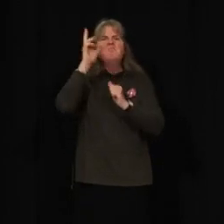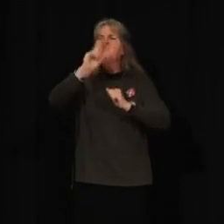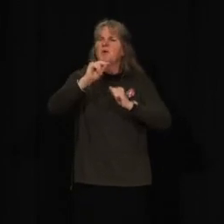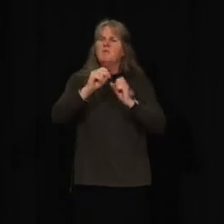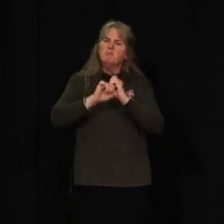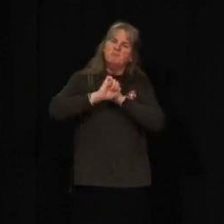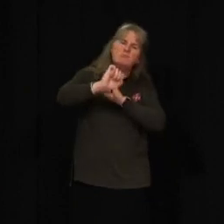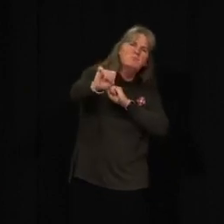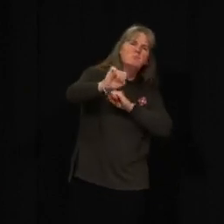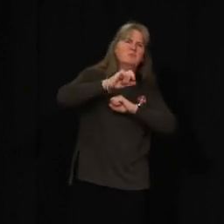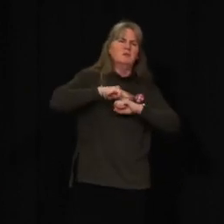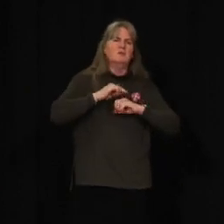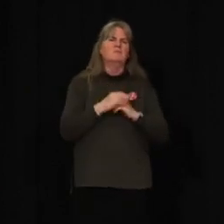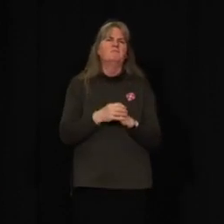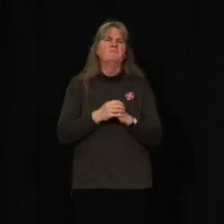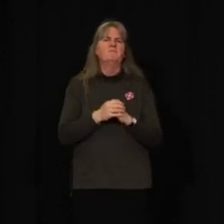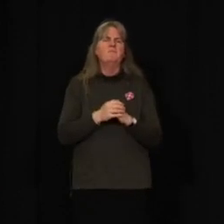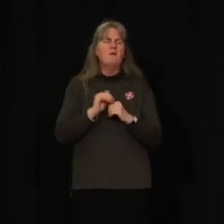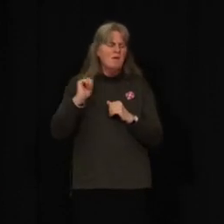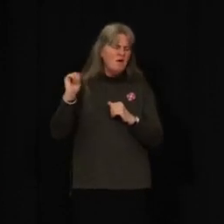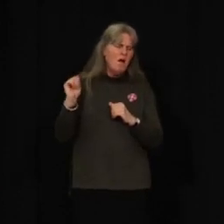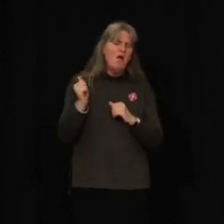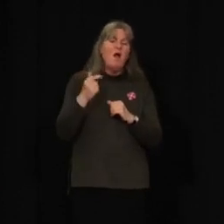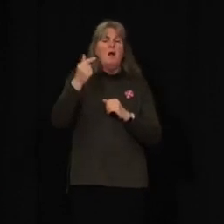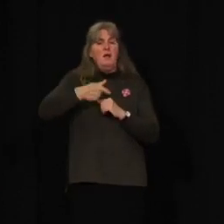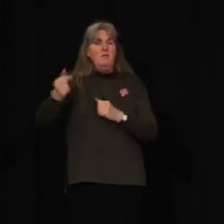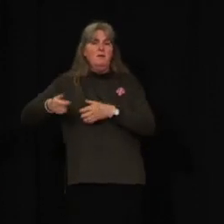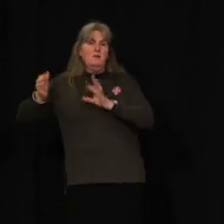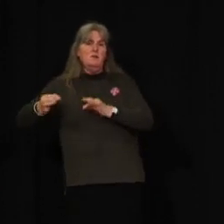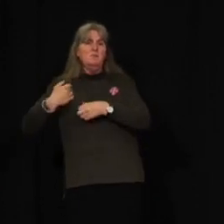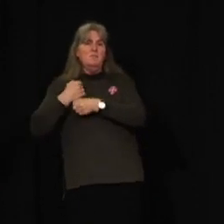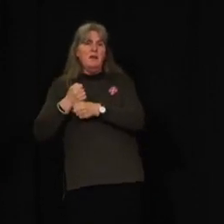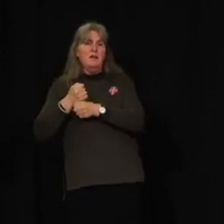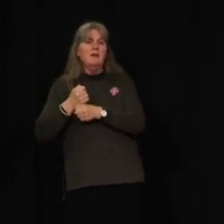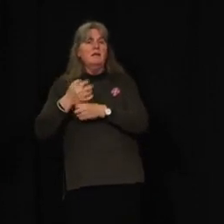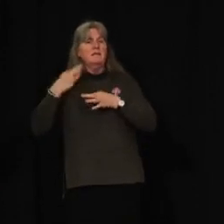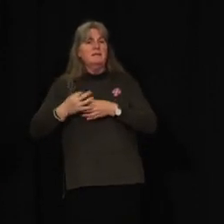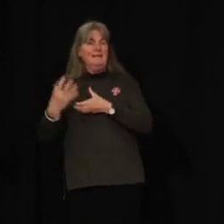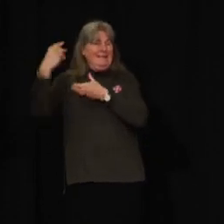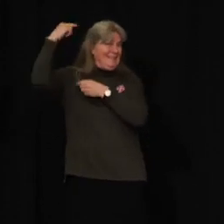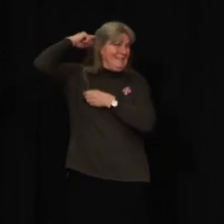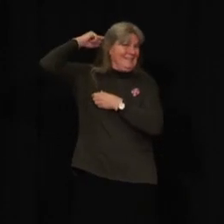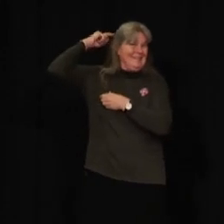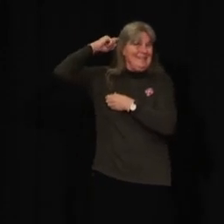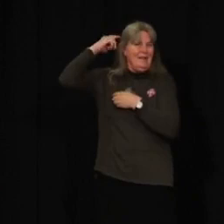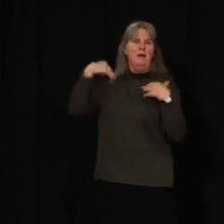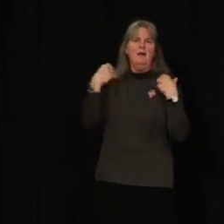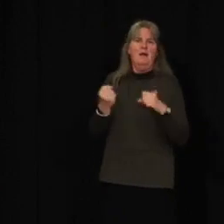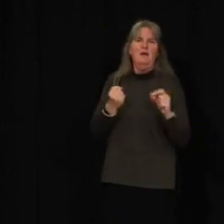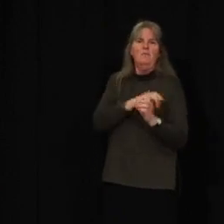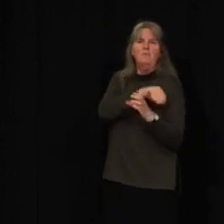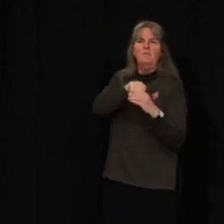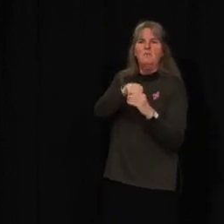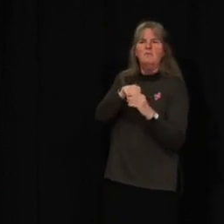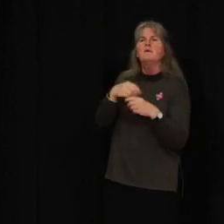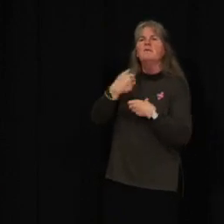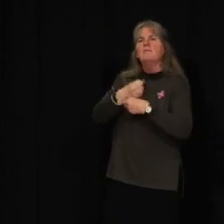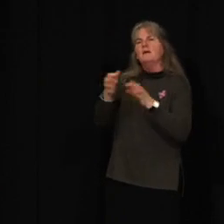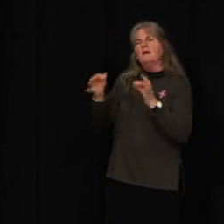should examine health and all our policies. Lastly, I asked them to shoot high and be bold.